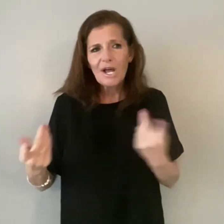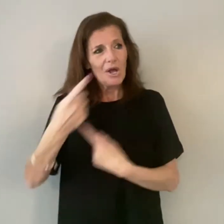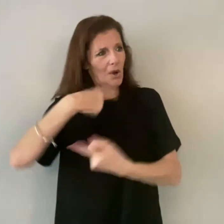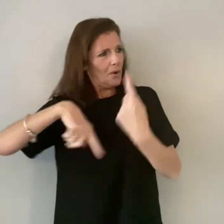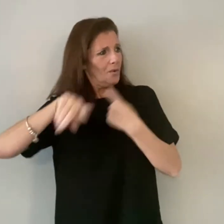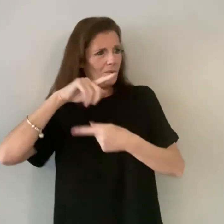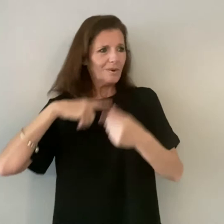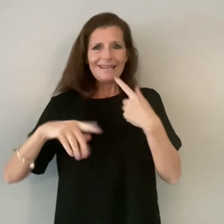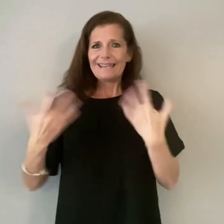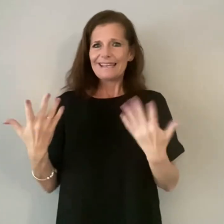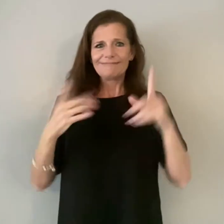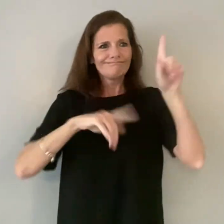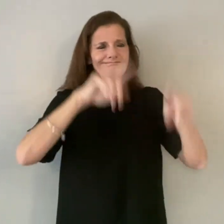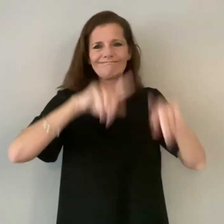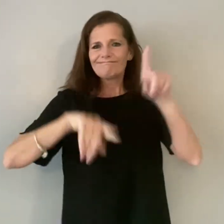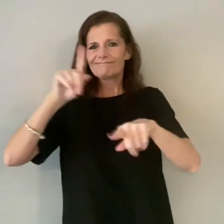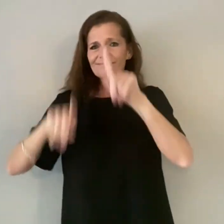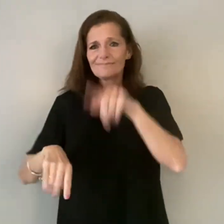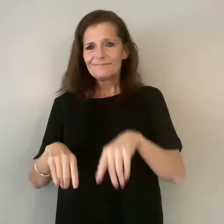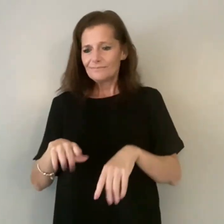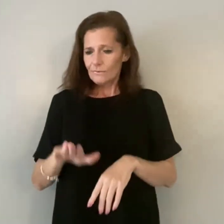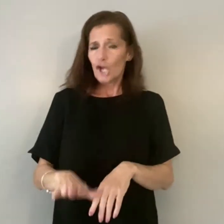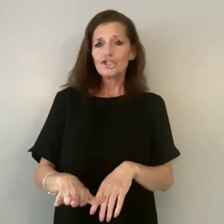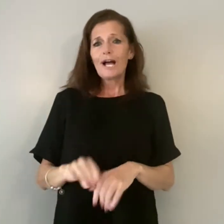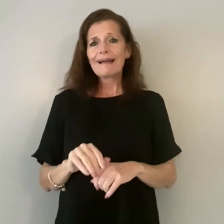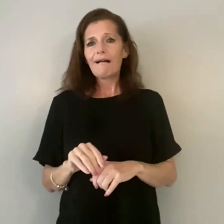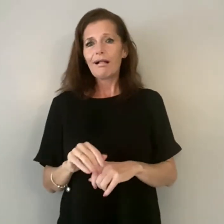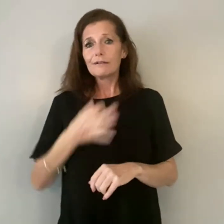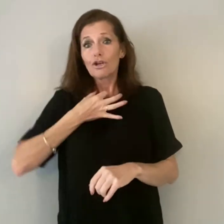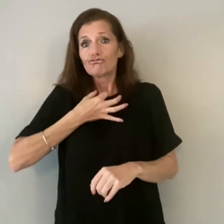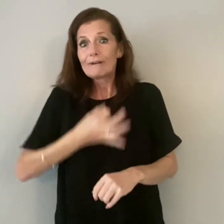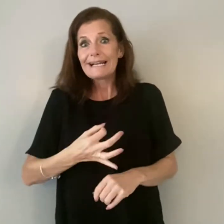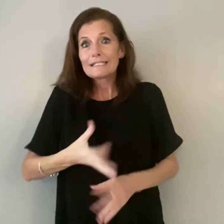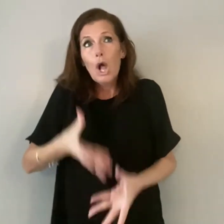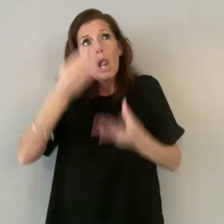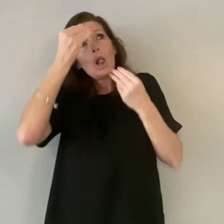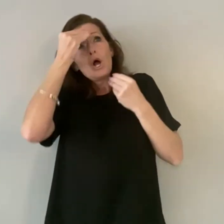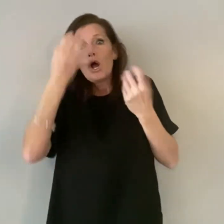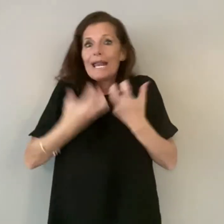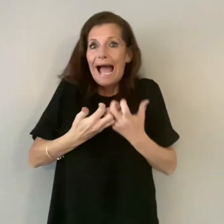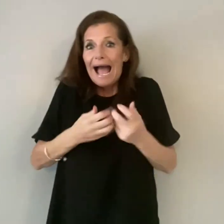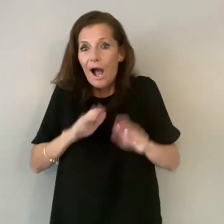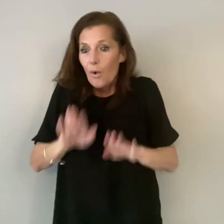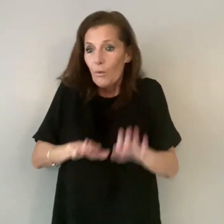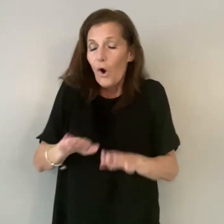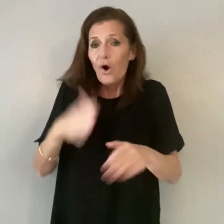And we all experienced this that if a toddler doesn't take risks and trying to walk,